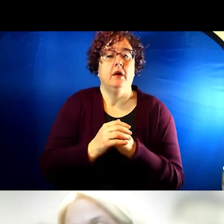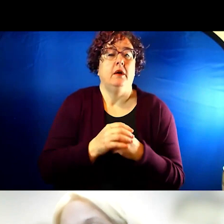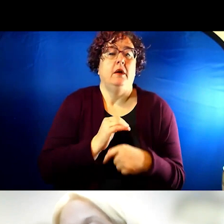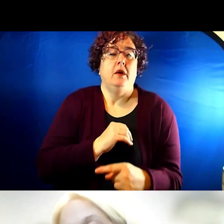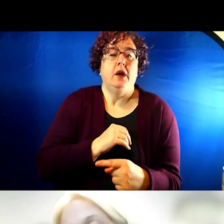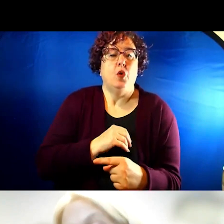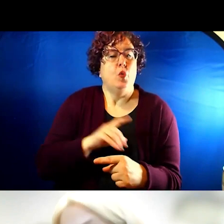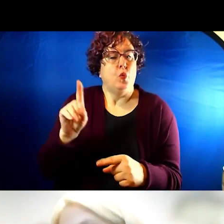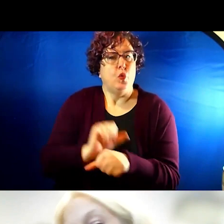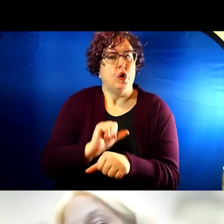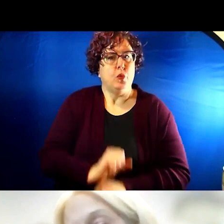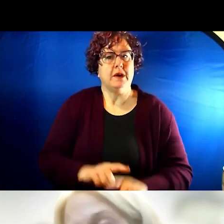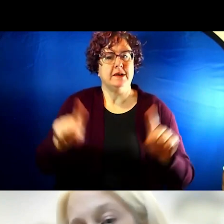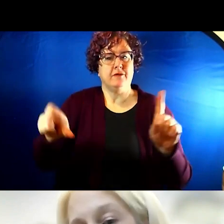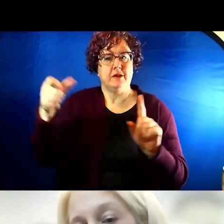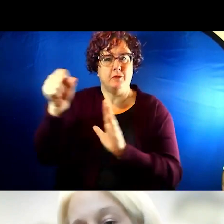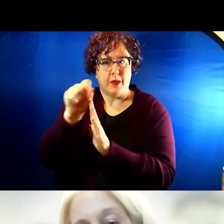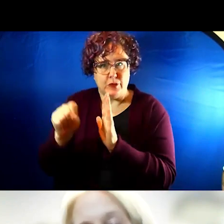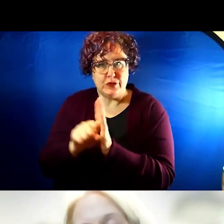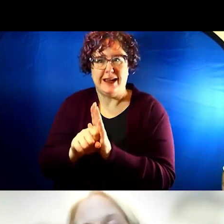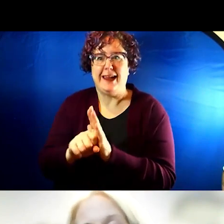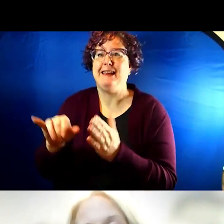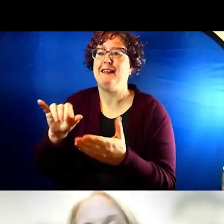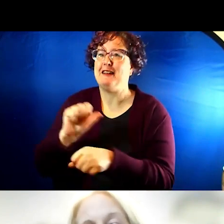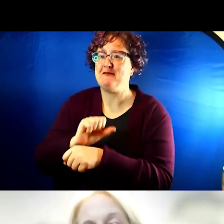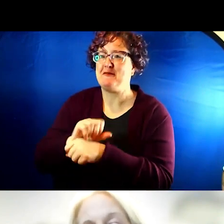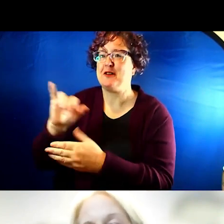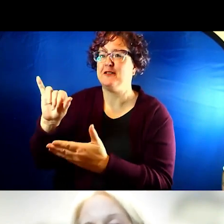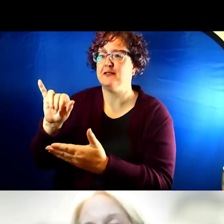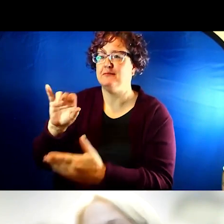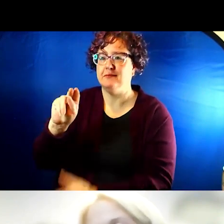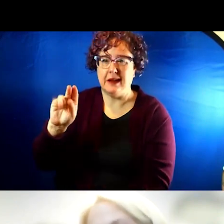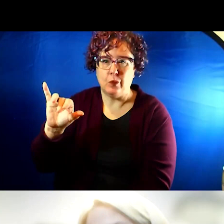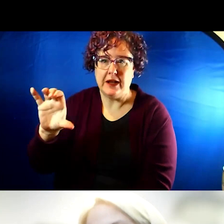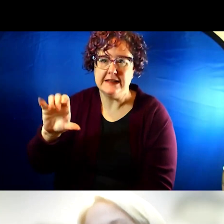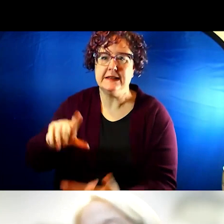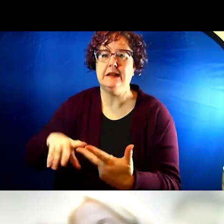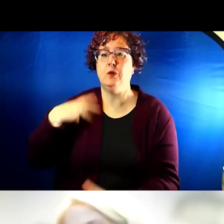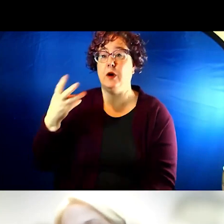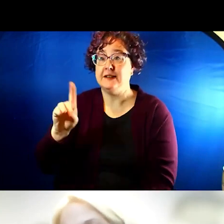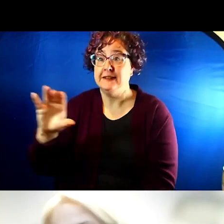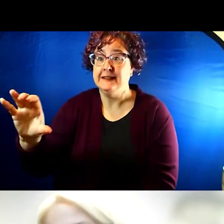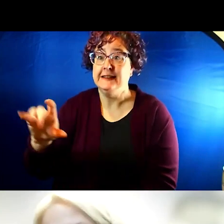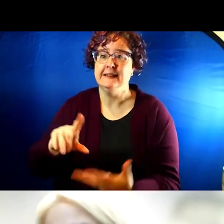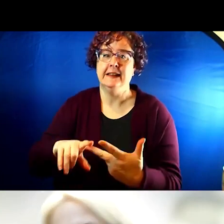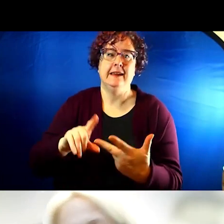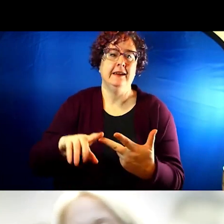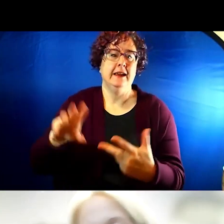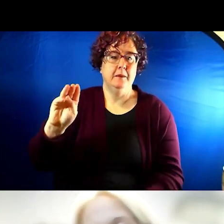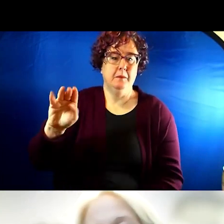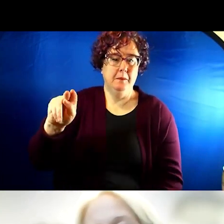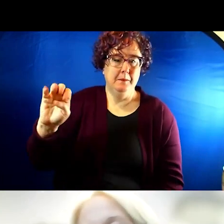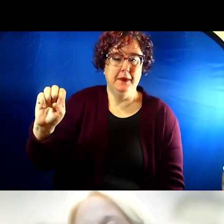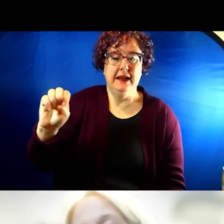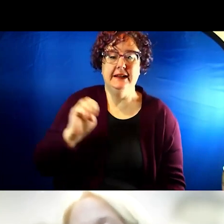WORKED IN THE MAIN NEW YORK AND DC HAVE A DIFFERENT POLICY.